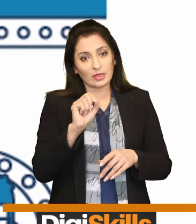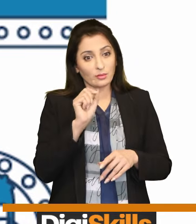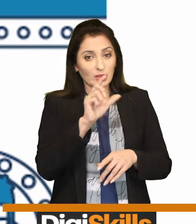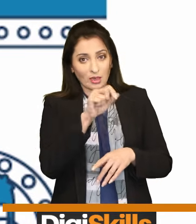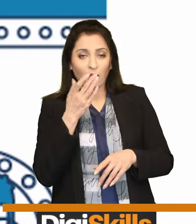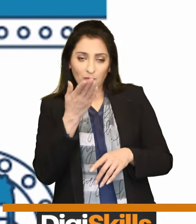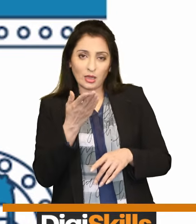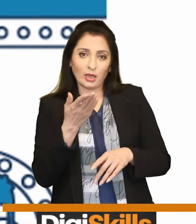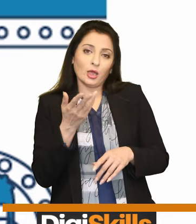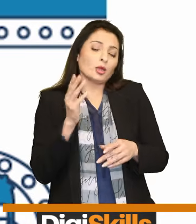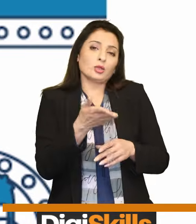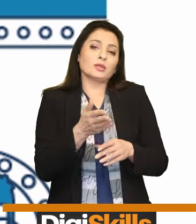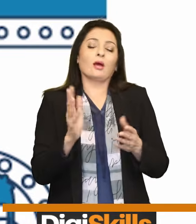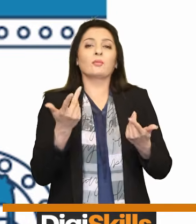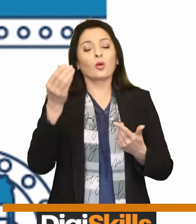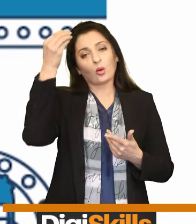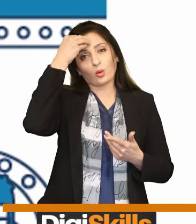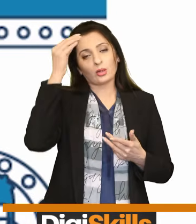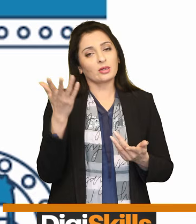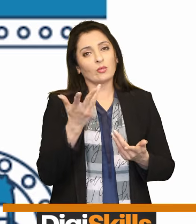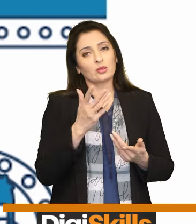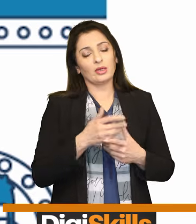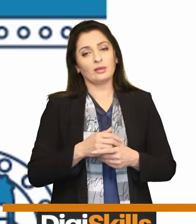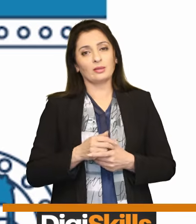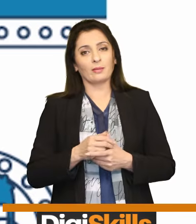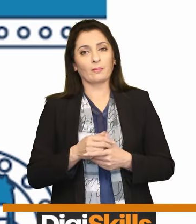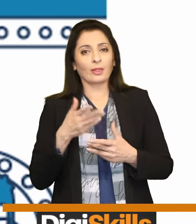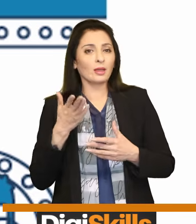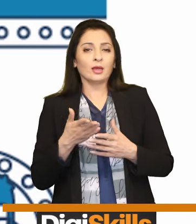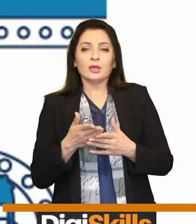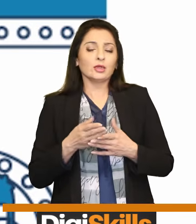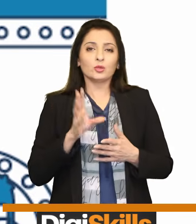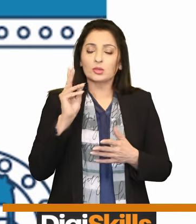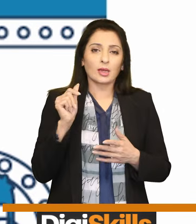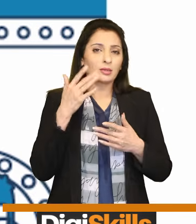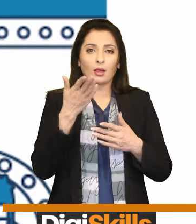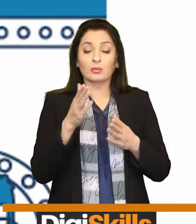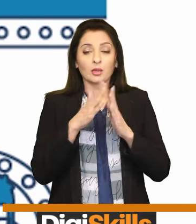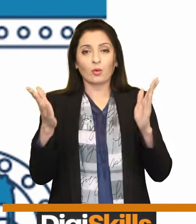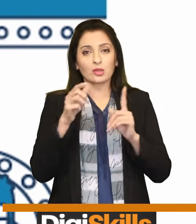who have got added responsibility as a parent or you are doing some other job during daytime. So, I guess